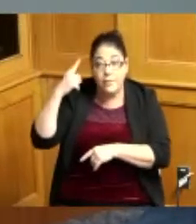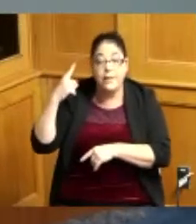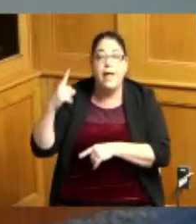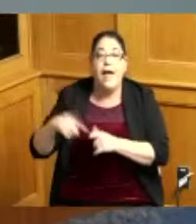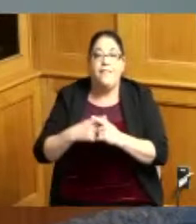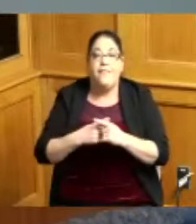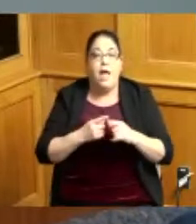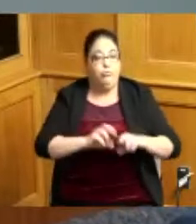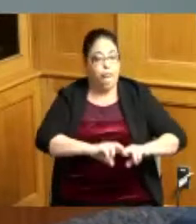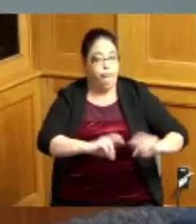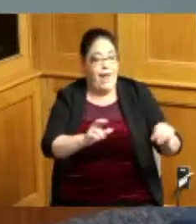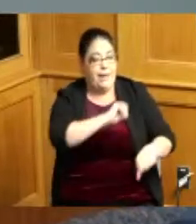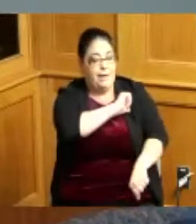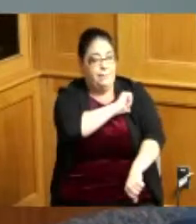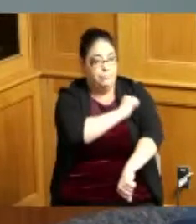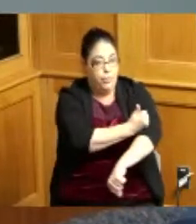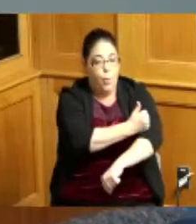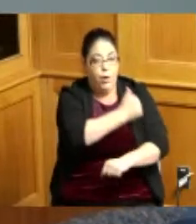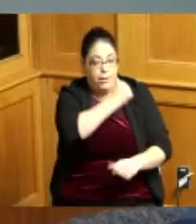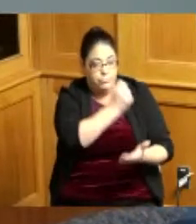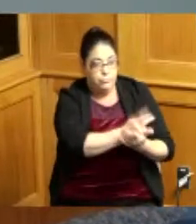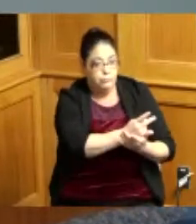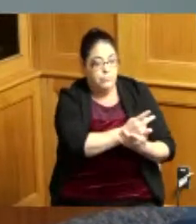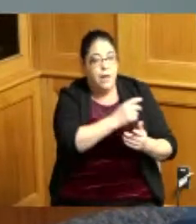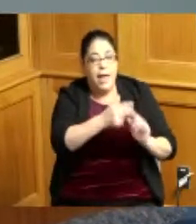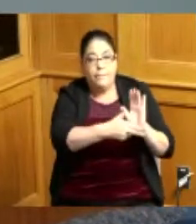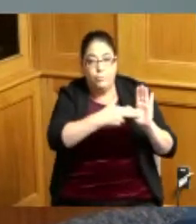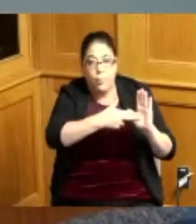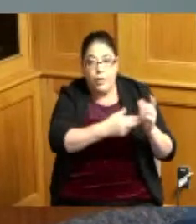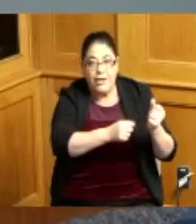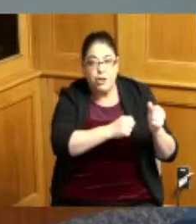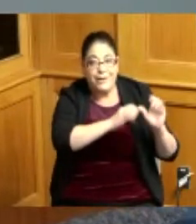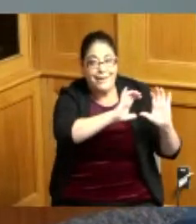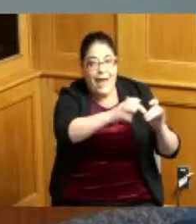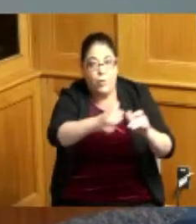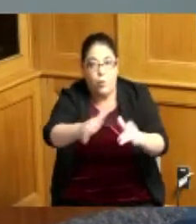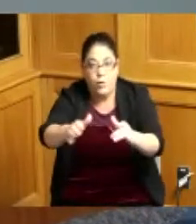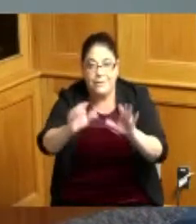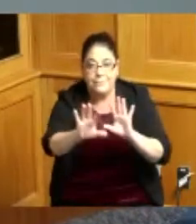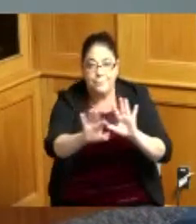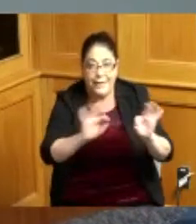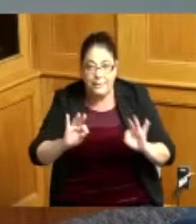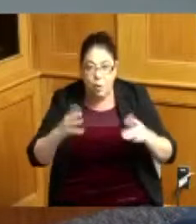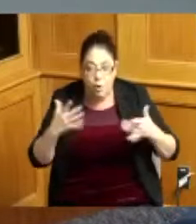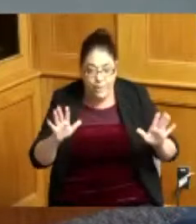that we have the appropriation set up and we'll be doing the same thing for the 40 million allotment